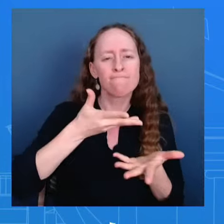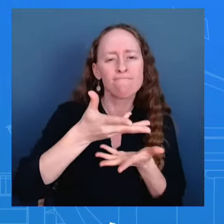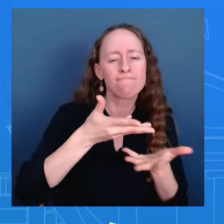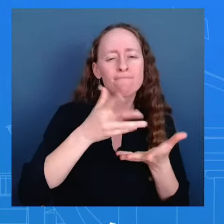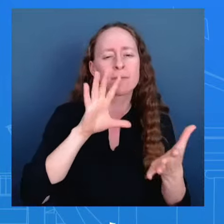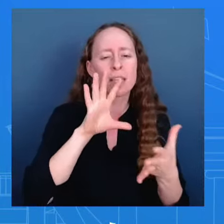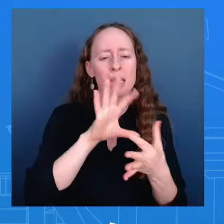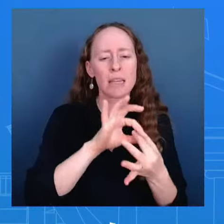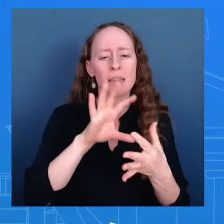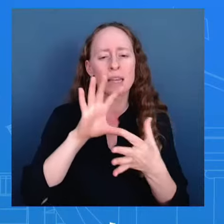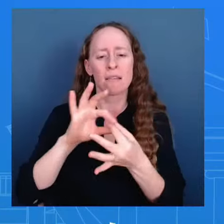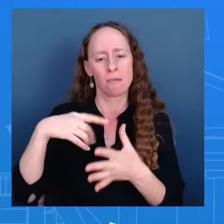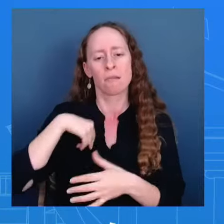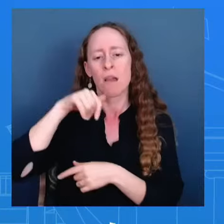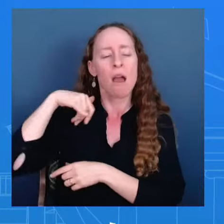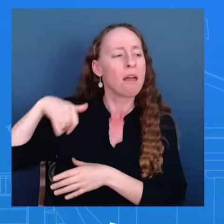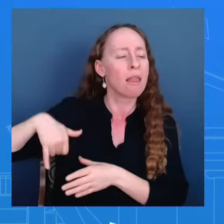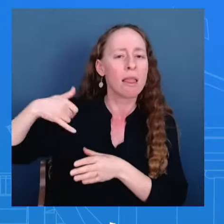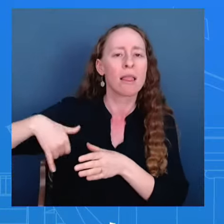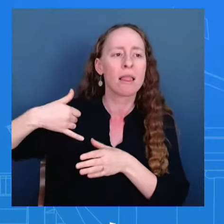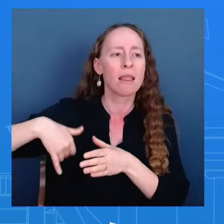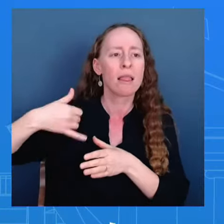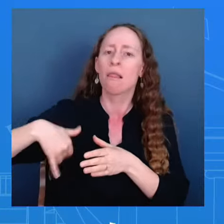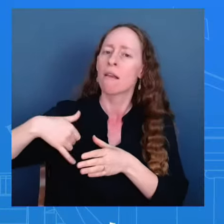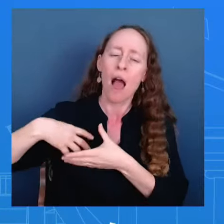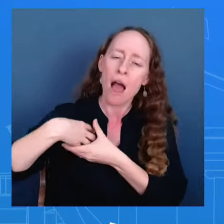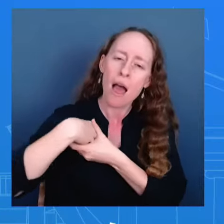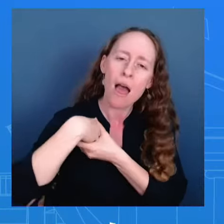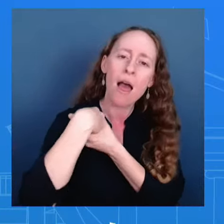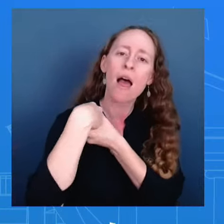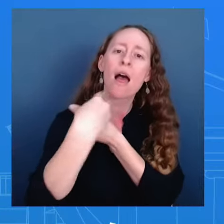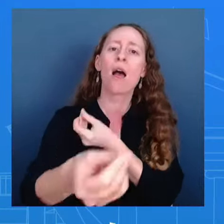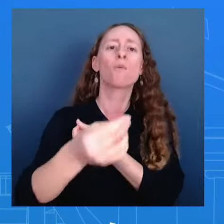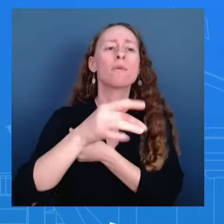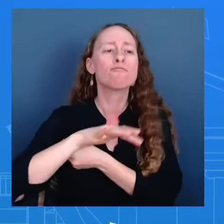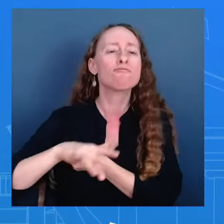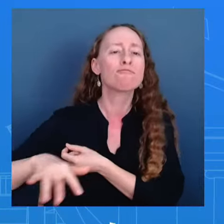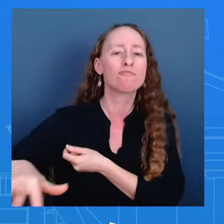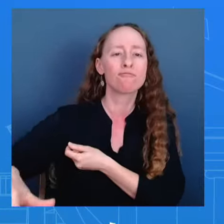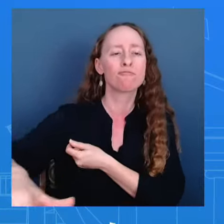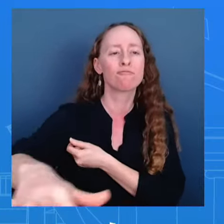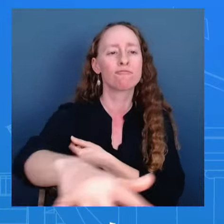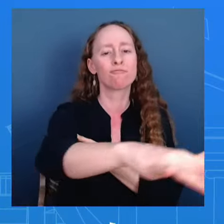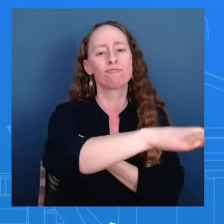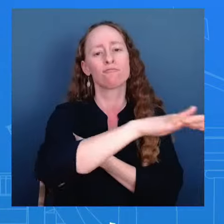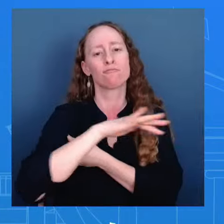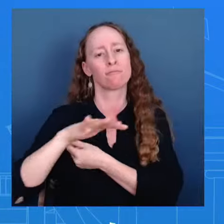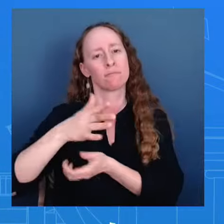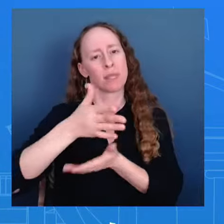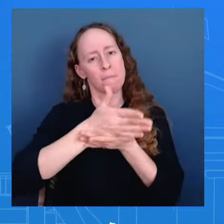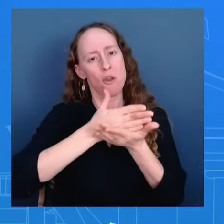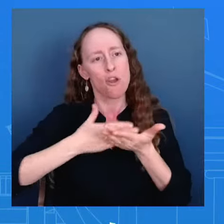It matters when we share with them what we have done these last three and a half years, our accomplishments, or listen to them,